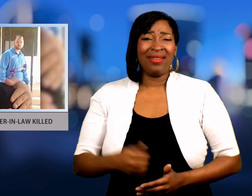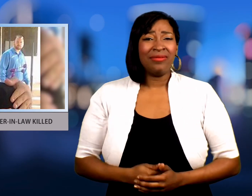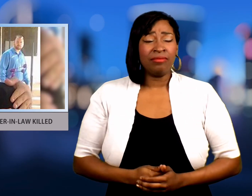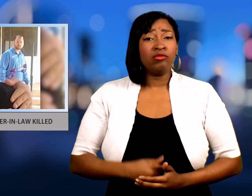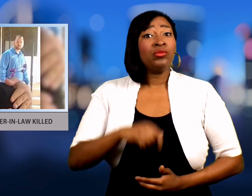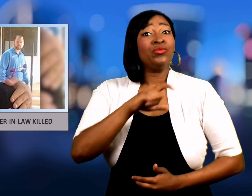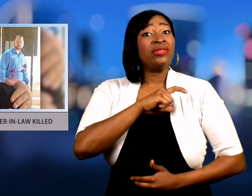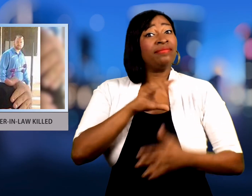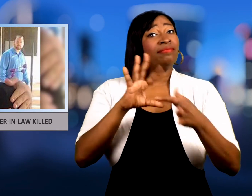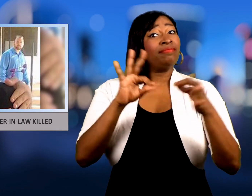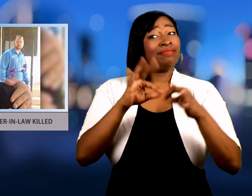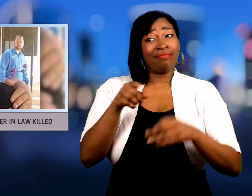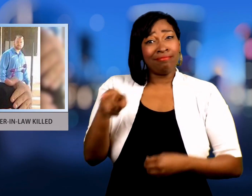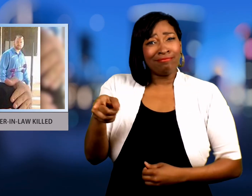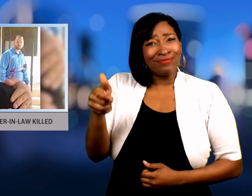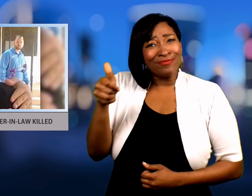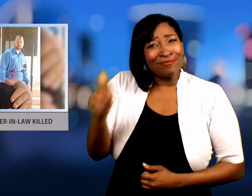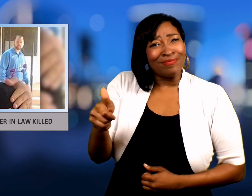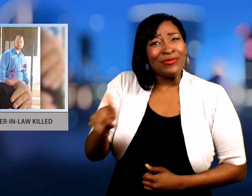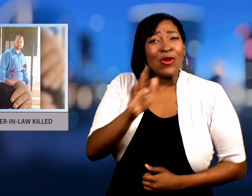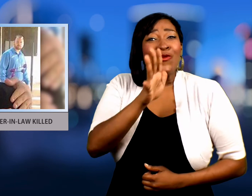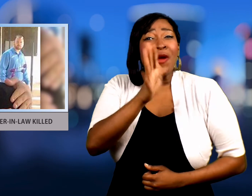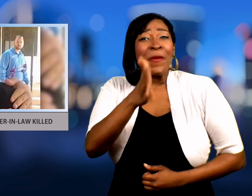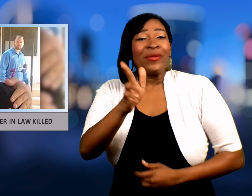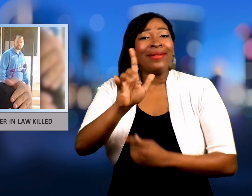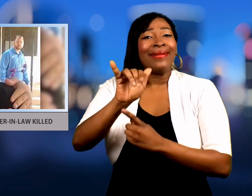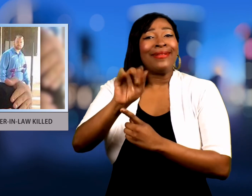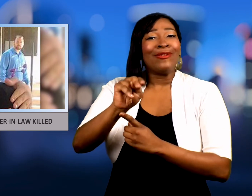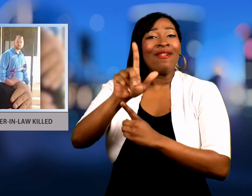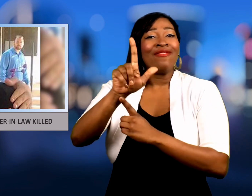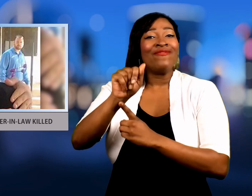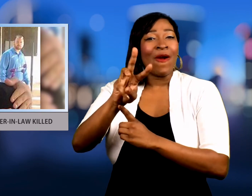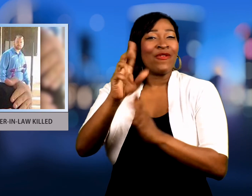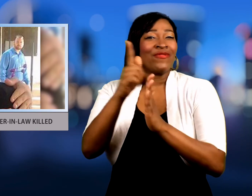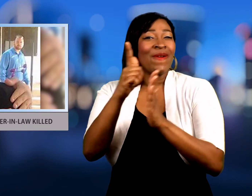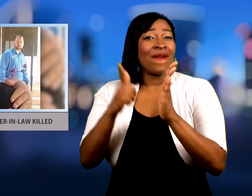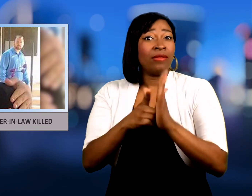Police say she was the grandmother-in-law